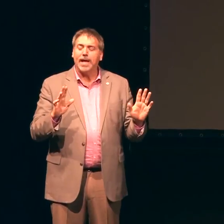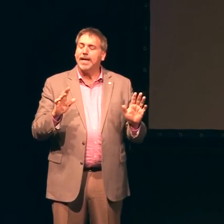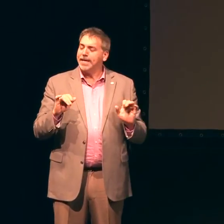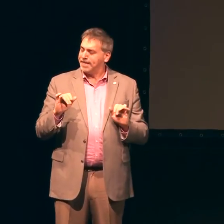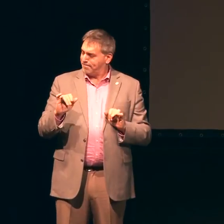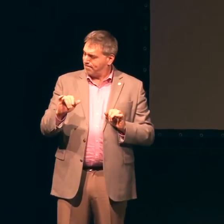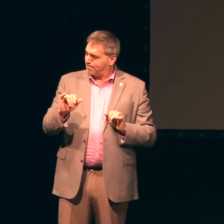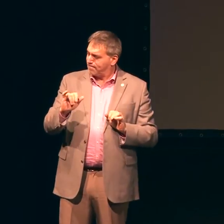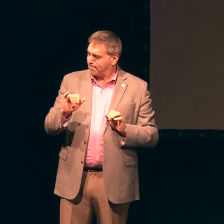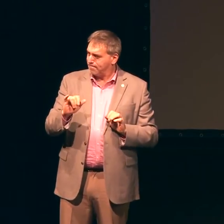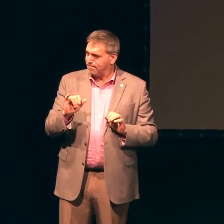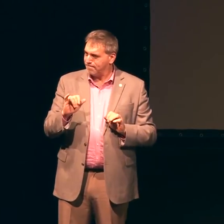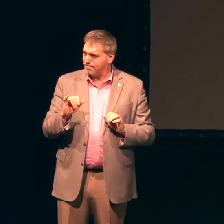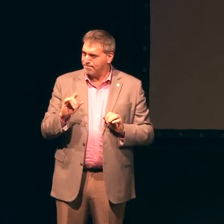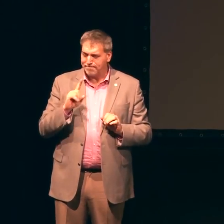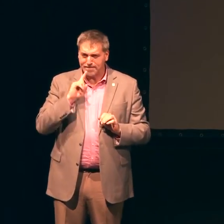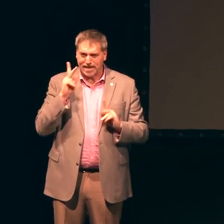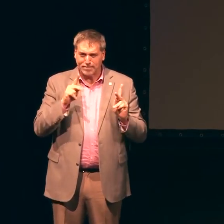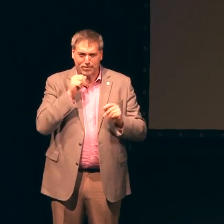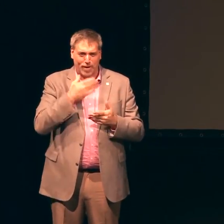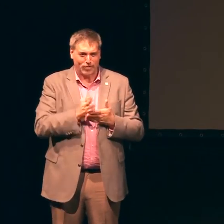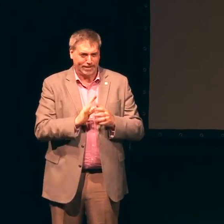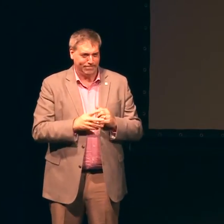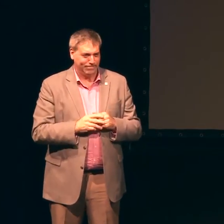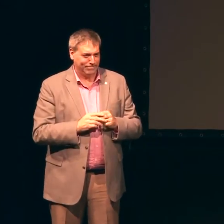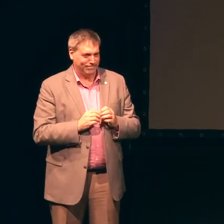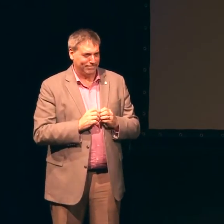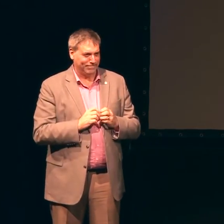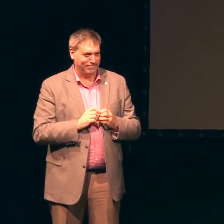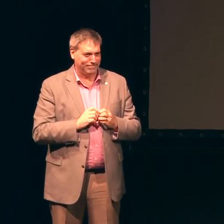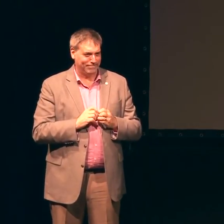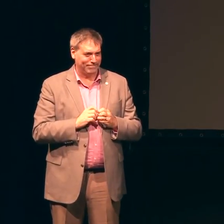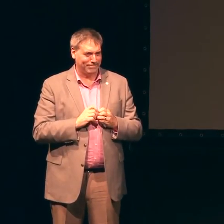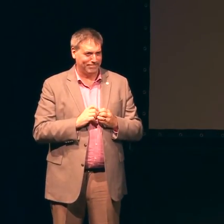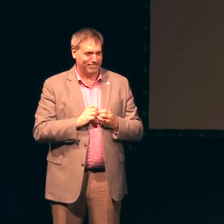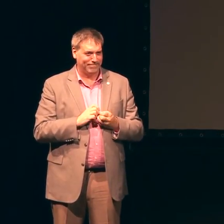was saying and realized Deaf people don't have